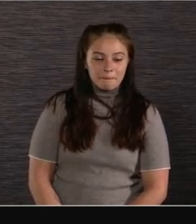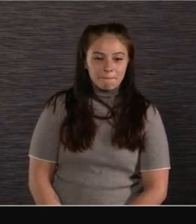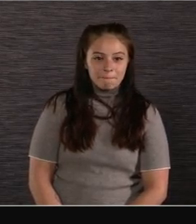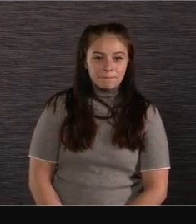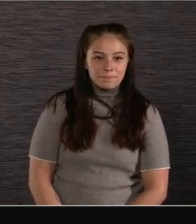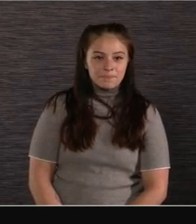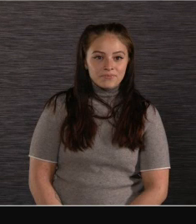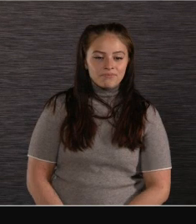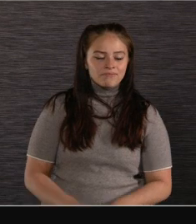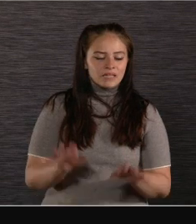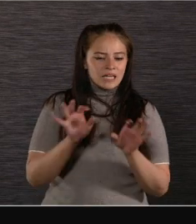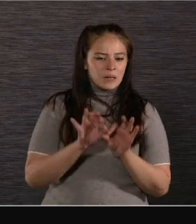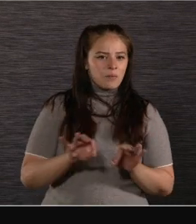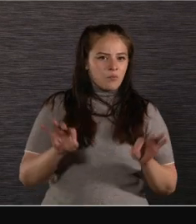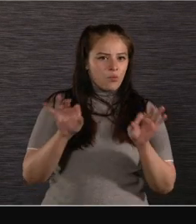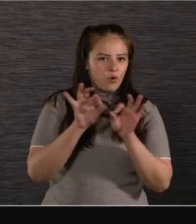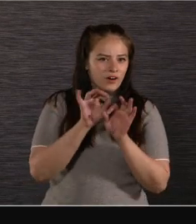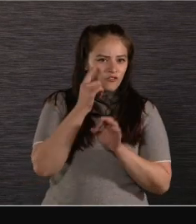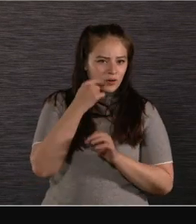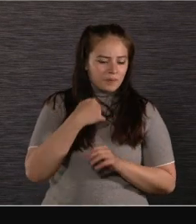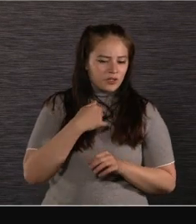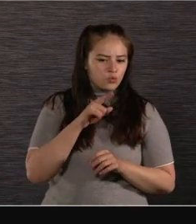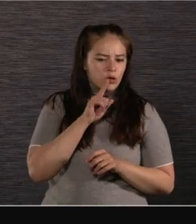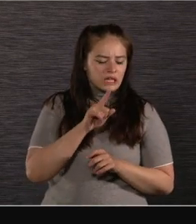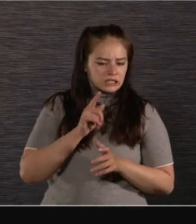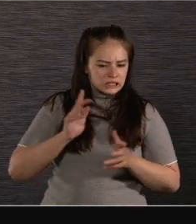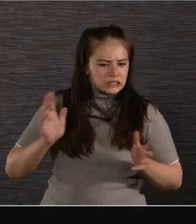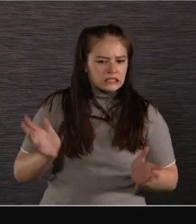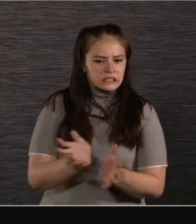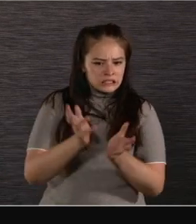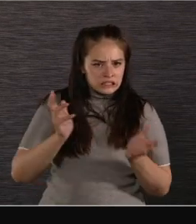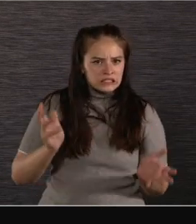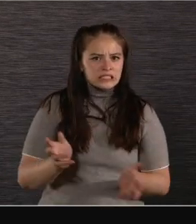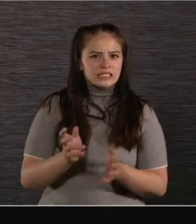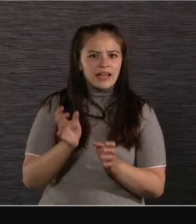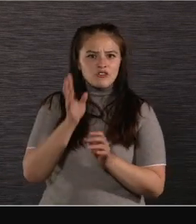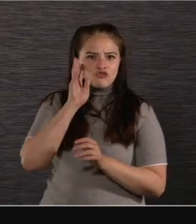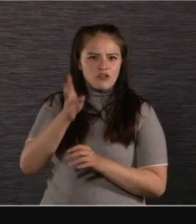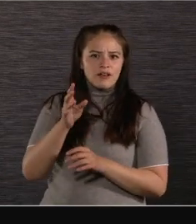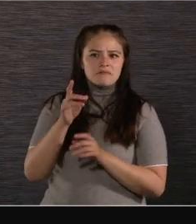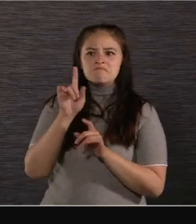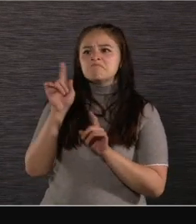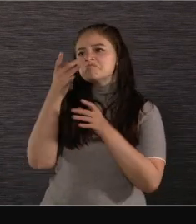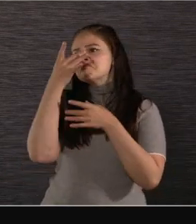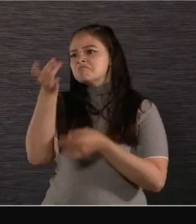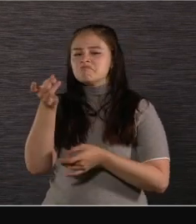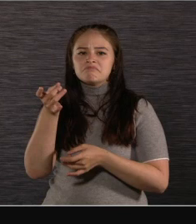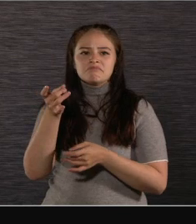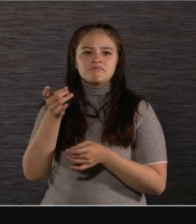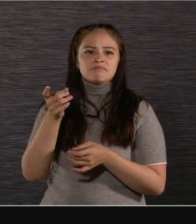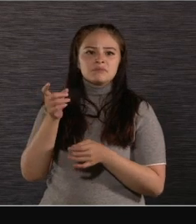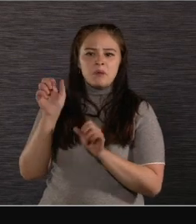It's important to me to push the envelope and create unique drone shots to stay relevant in the film industry.